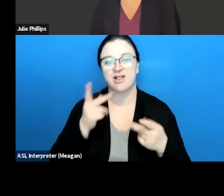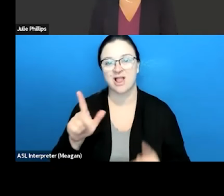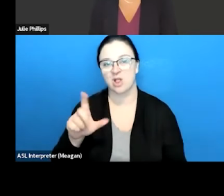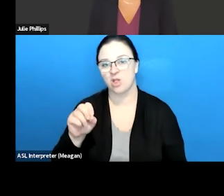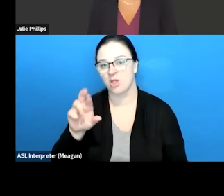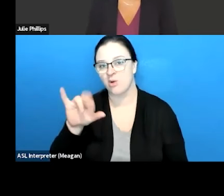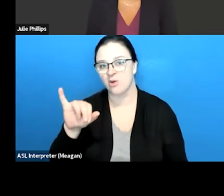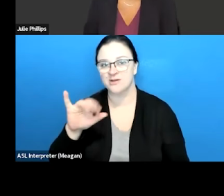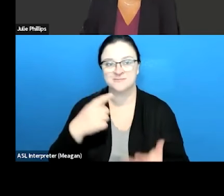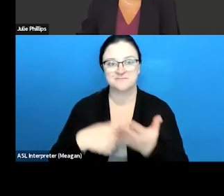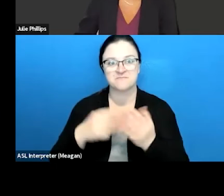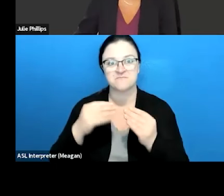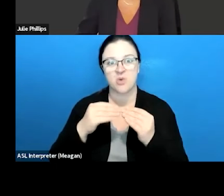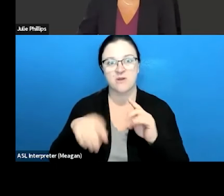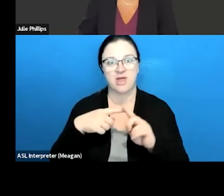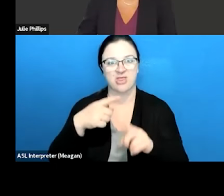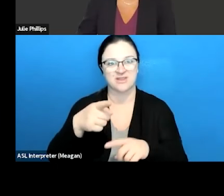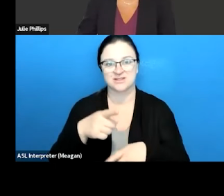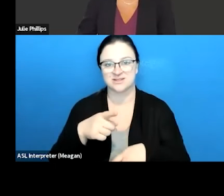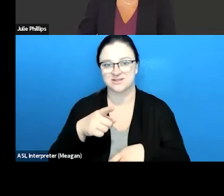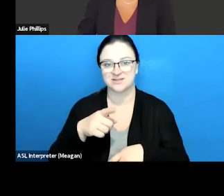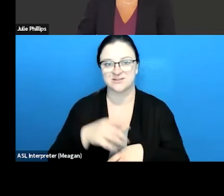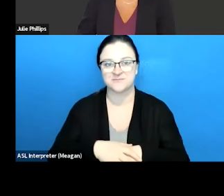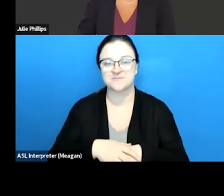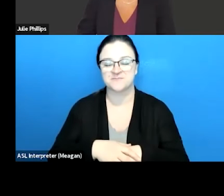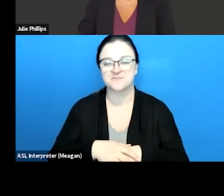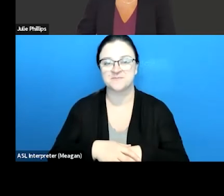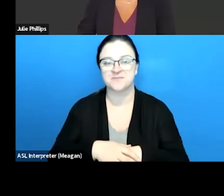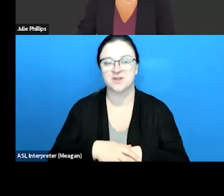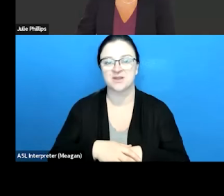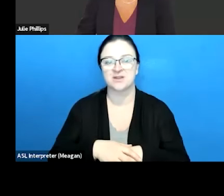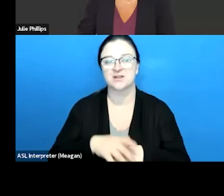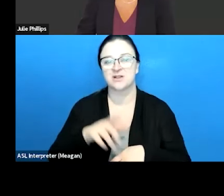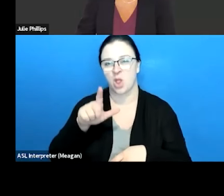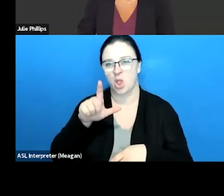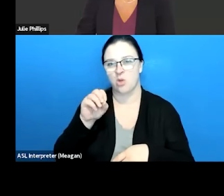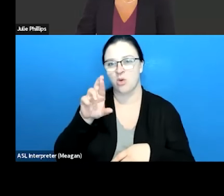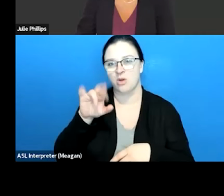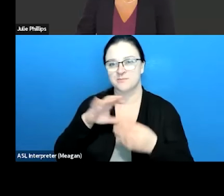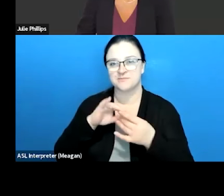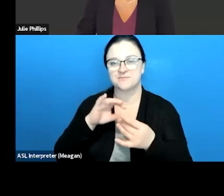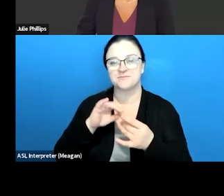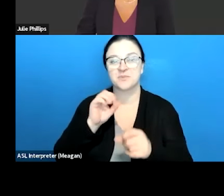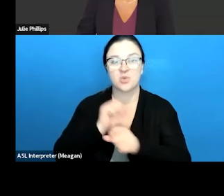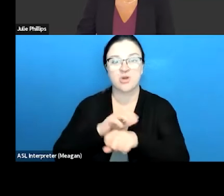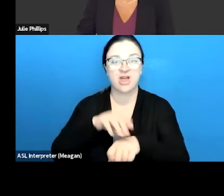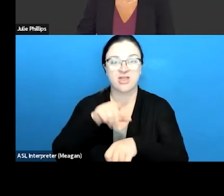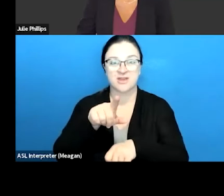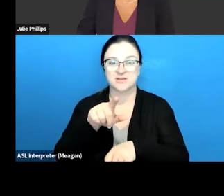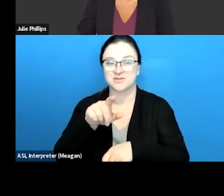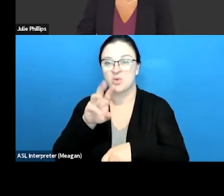this protocol in particular. Yeah, and I'll have to say that working on this workflow was not as painful